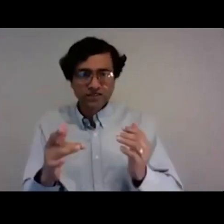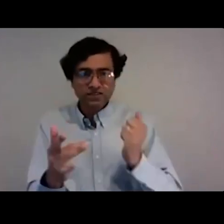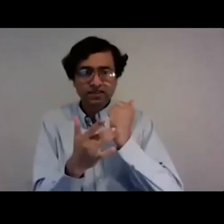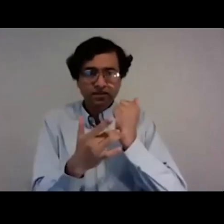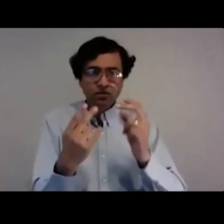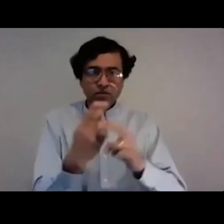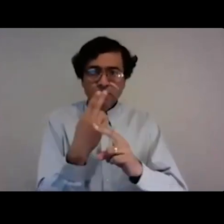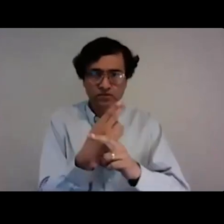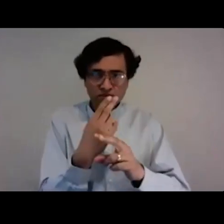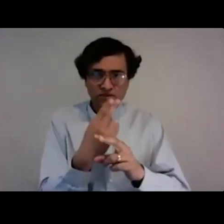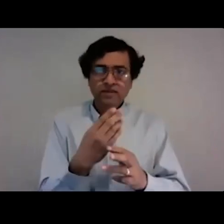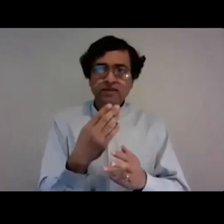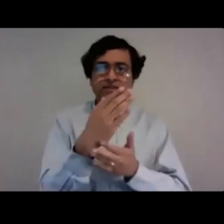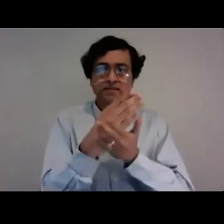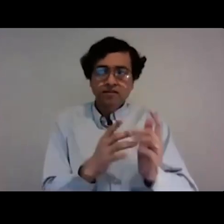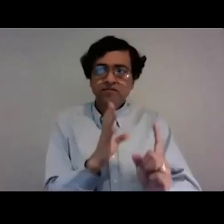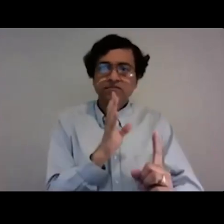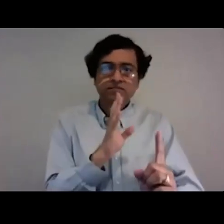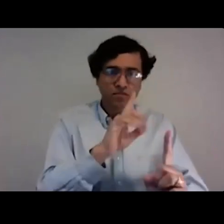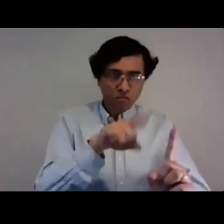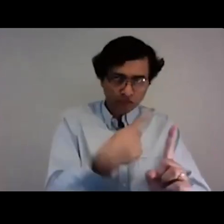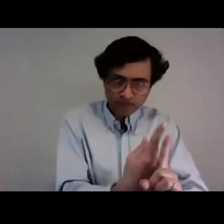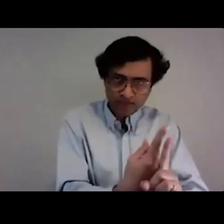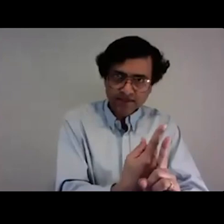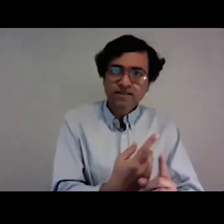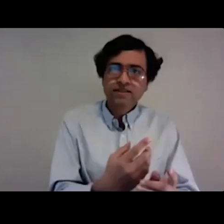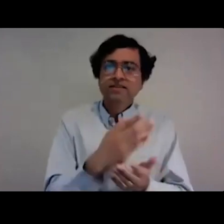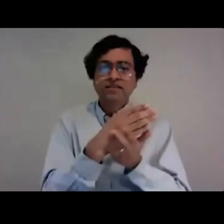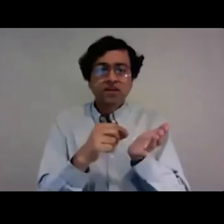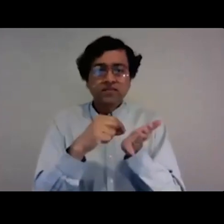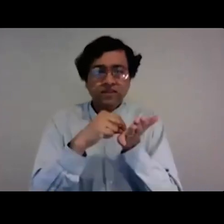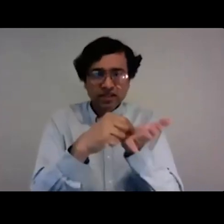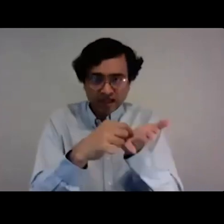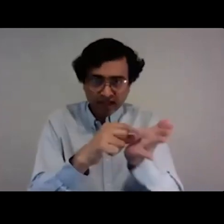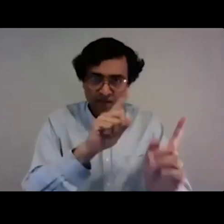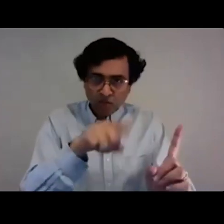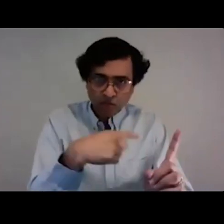on the job and what sorts of techniques will you use or methodologies?